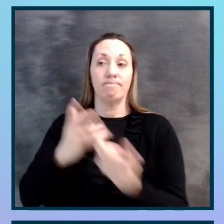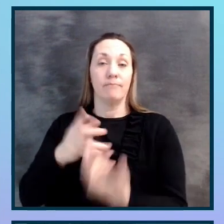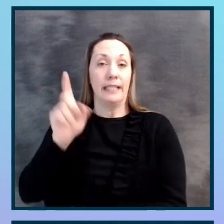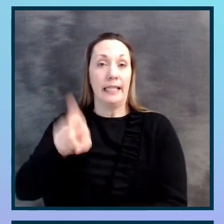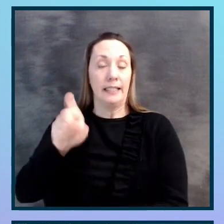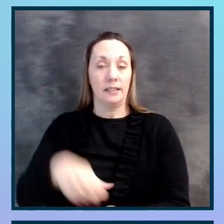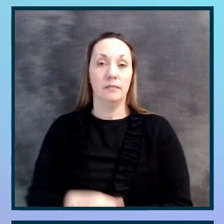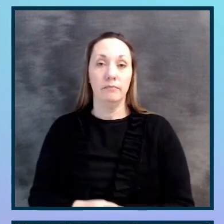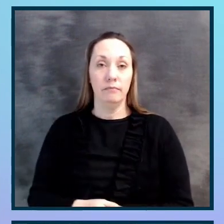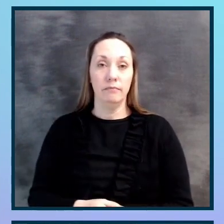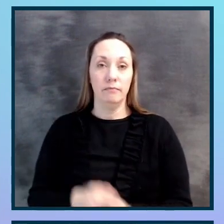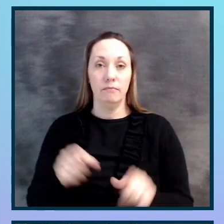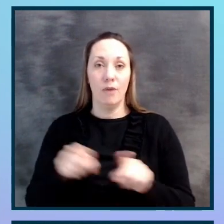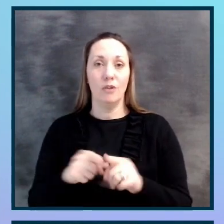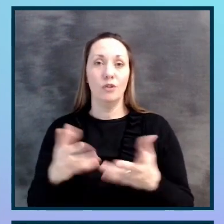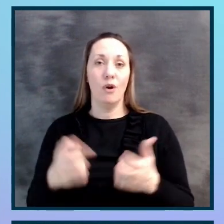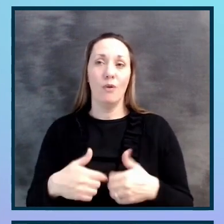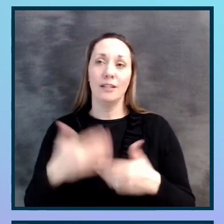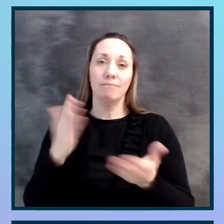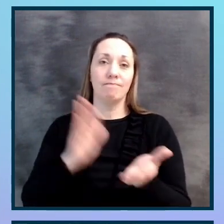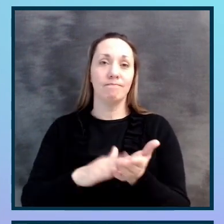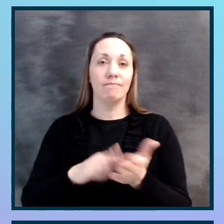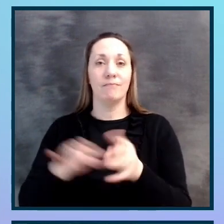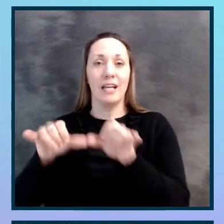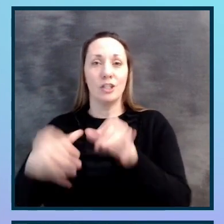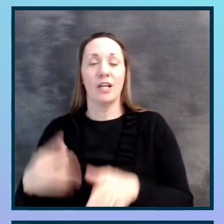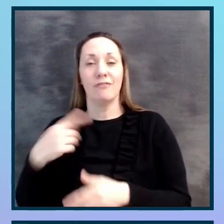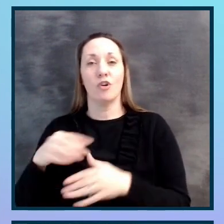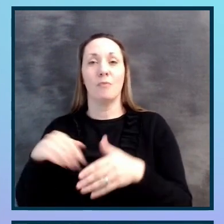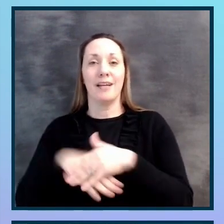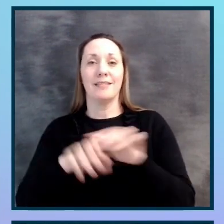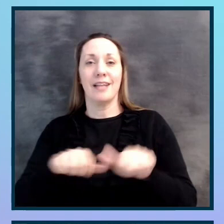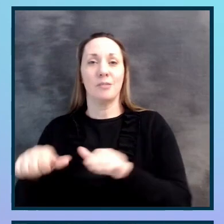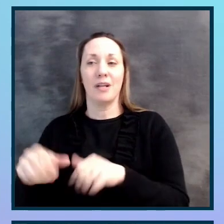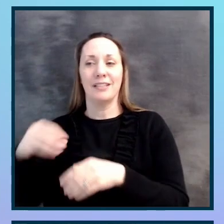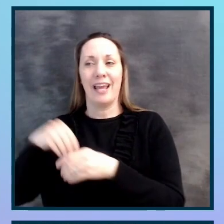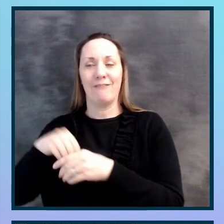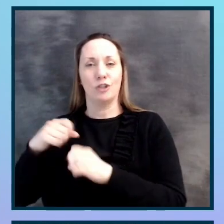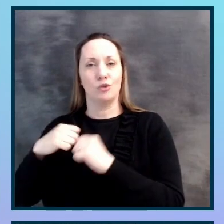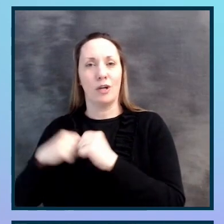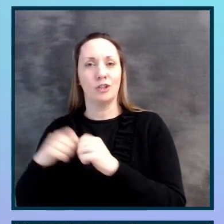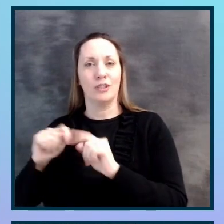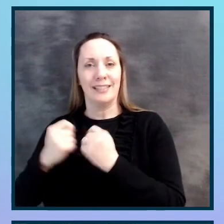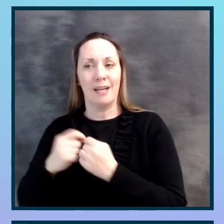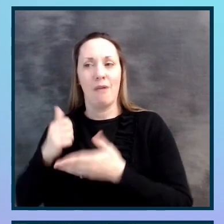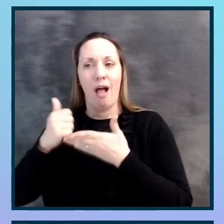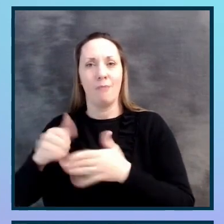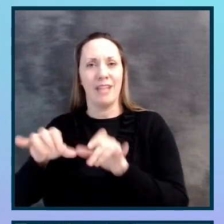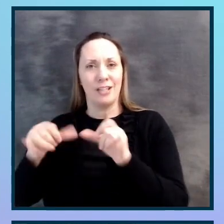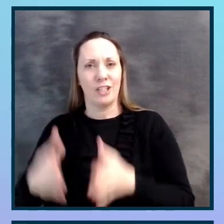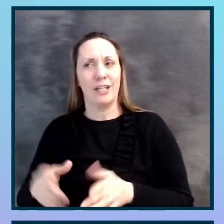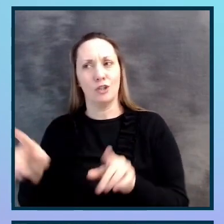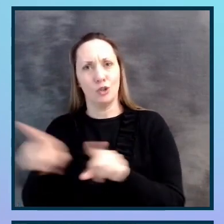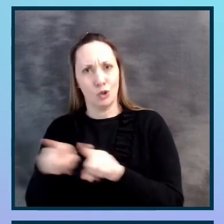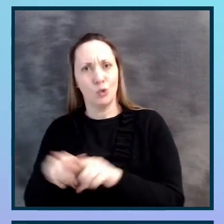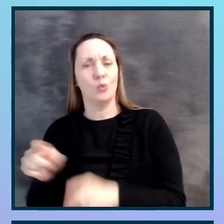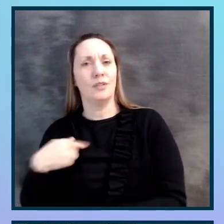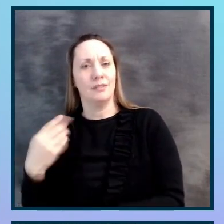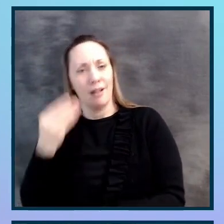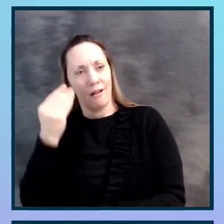I also wanna call out that engineers from the accessibility infrastructure team also helped engineers on the feature team, understand how to implement features